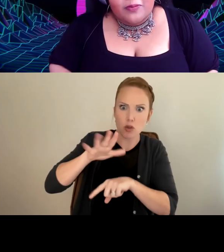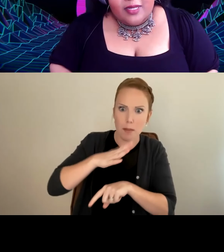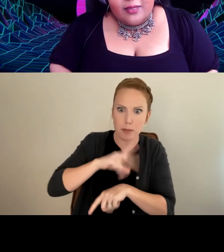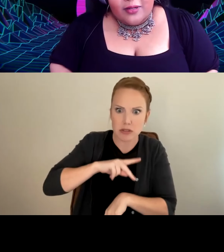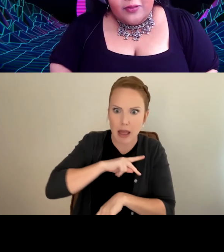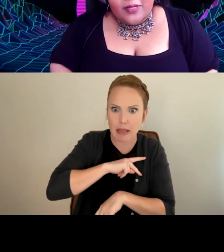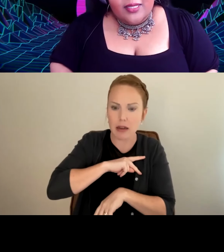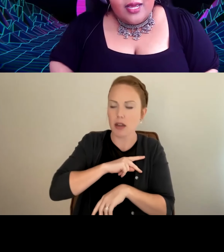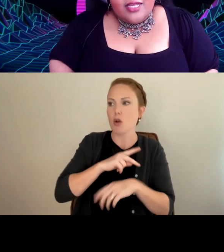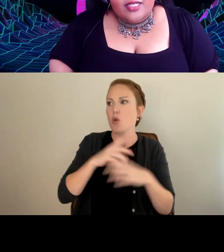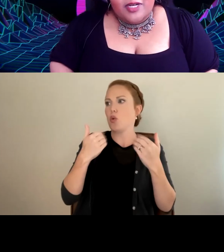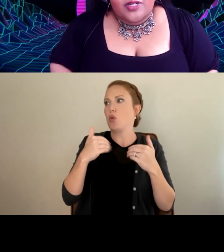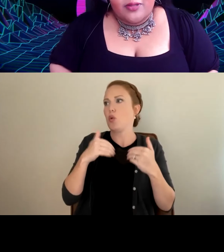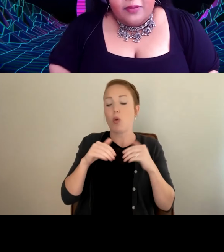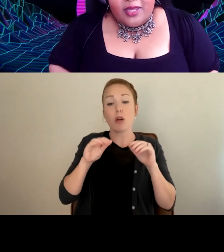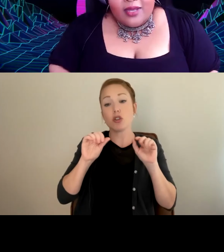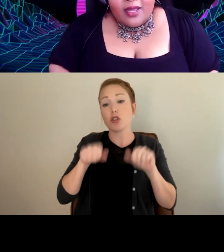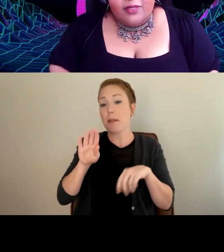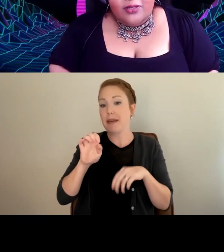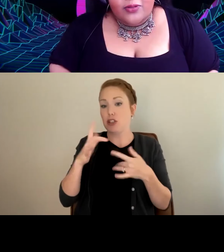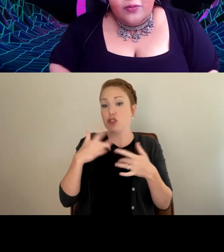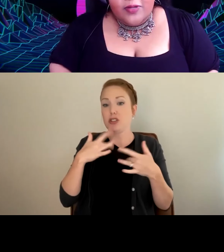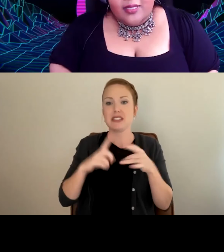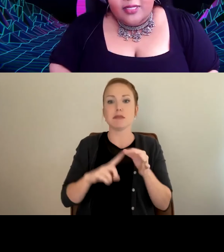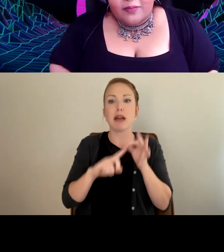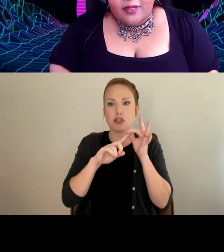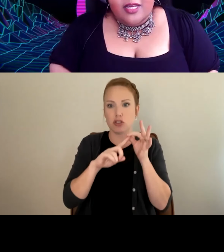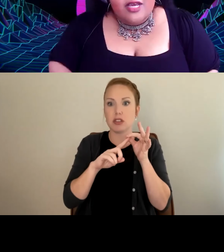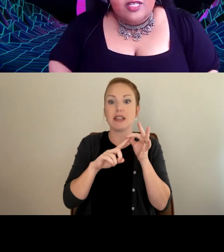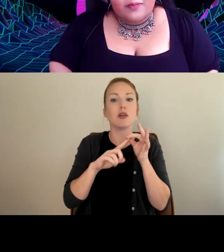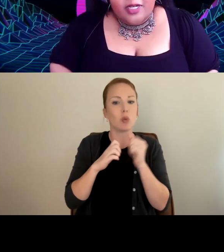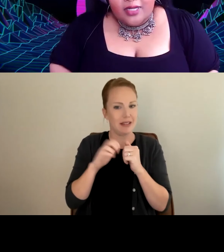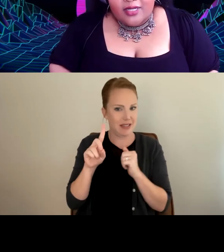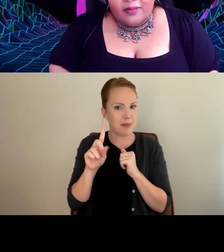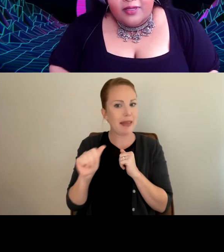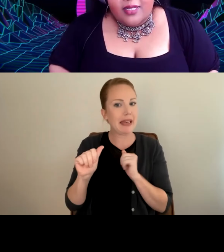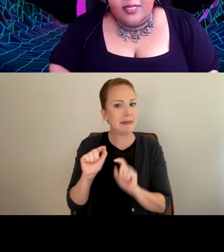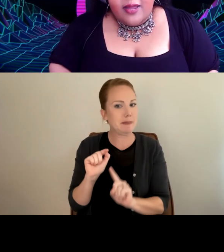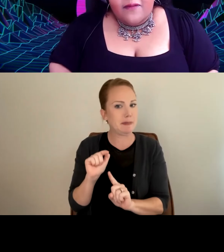be concerned with, especially when it comes to disability, especially disabilities that